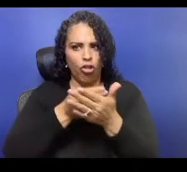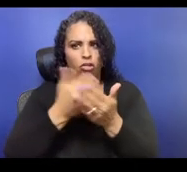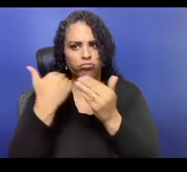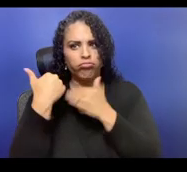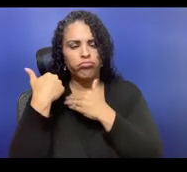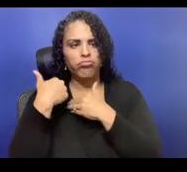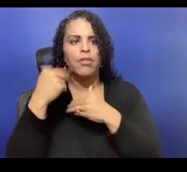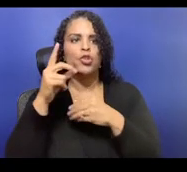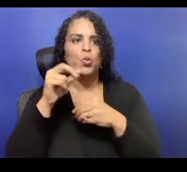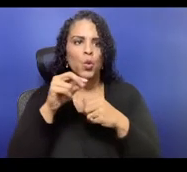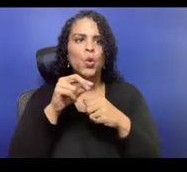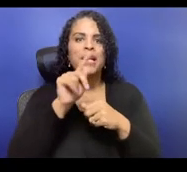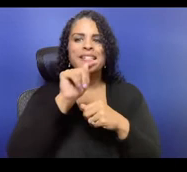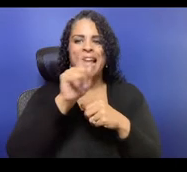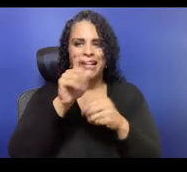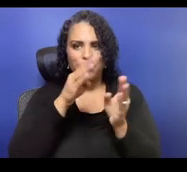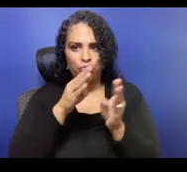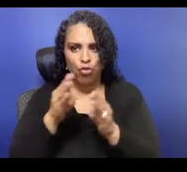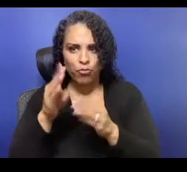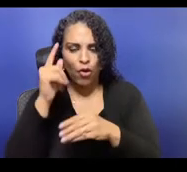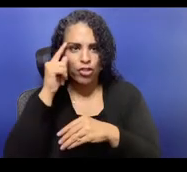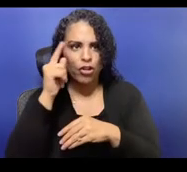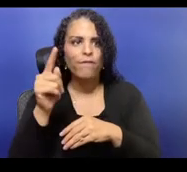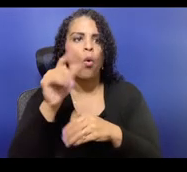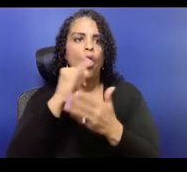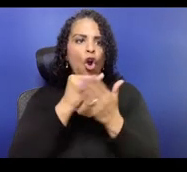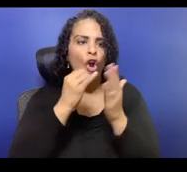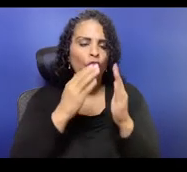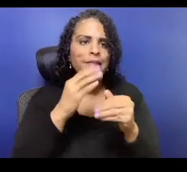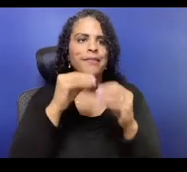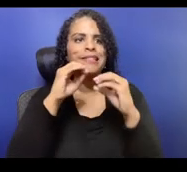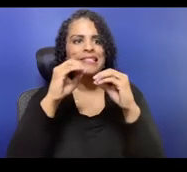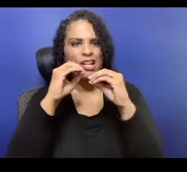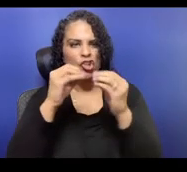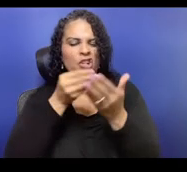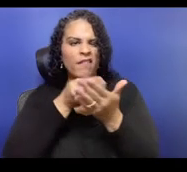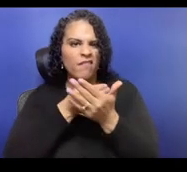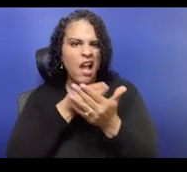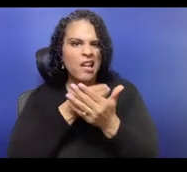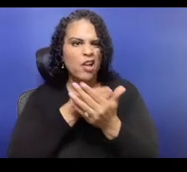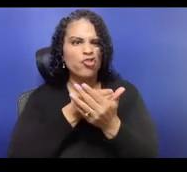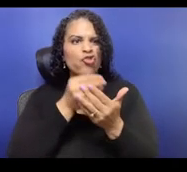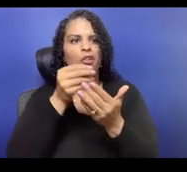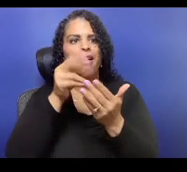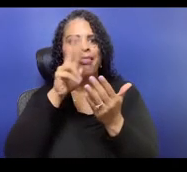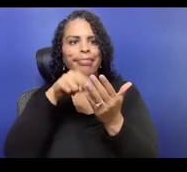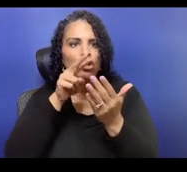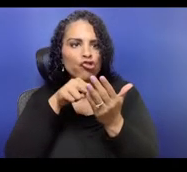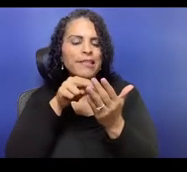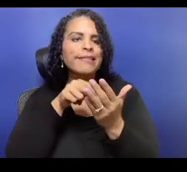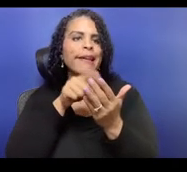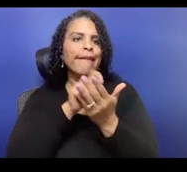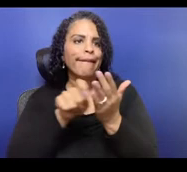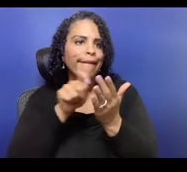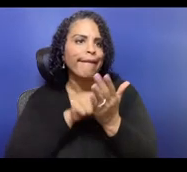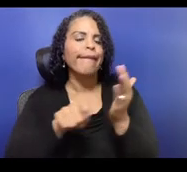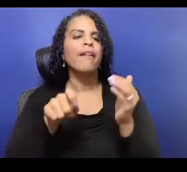of perspectives that center Black, Indigenous, people of color, and disabled people as those are the folks who are on the front lines